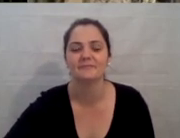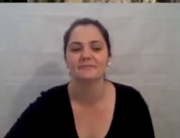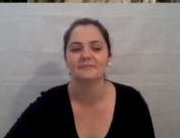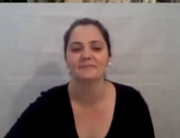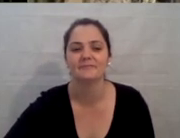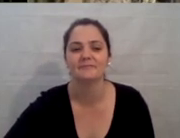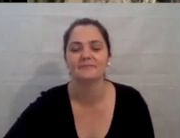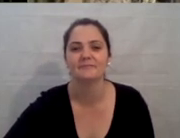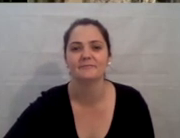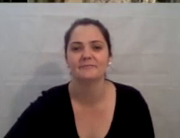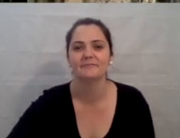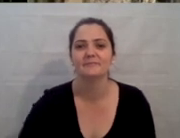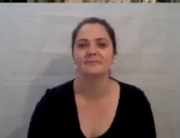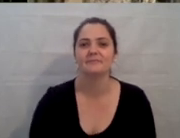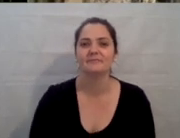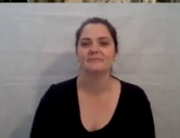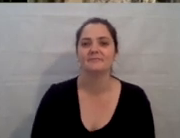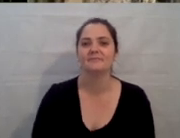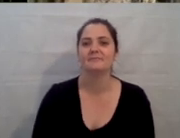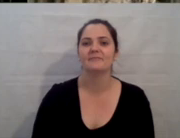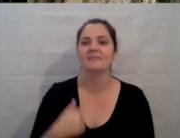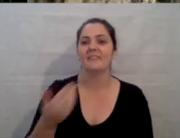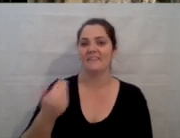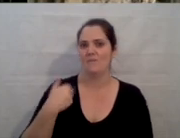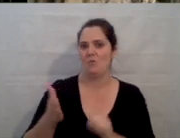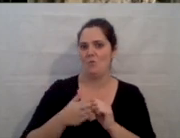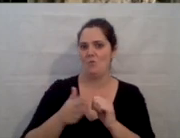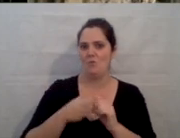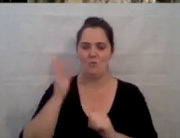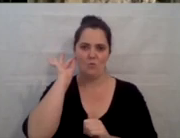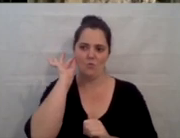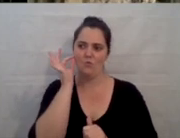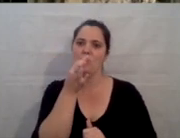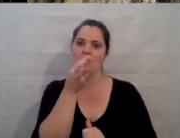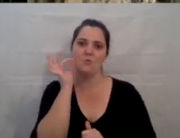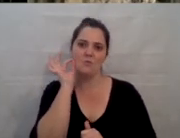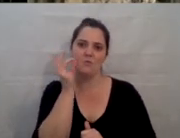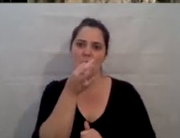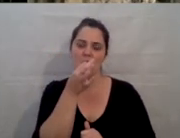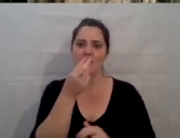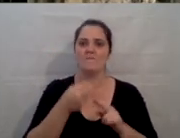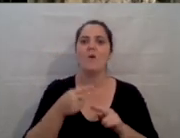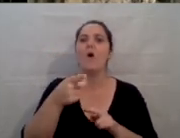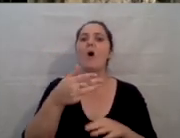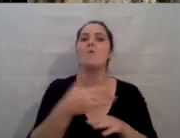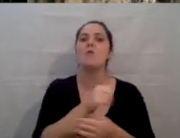I got this new headset for these workshops here, I was telling the team earlier, I’m going to try to start this whole sort of call